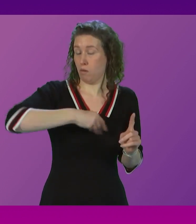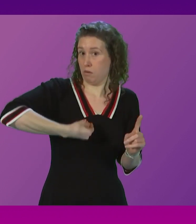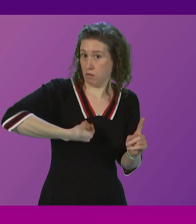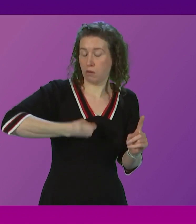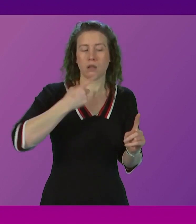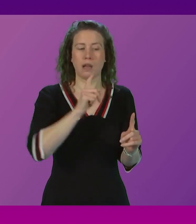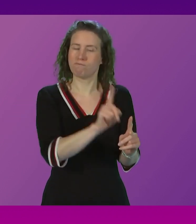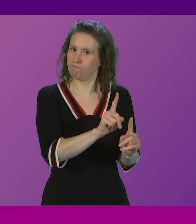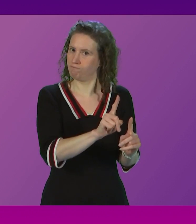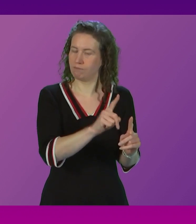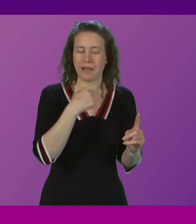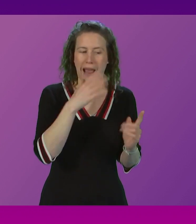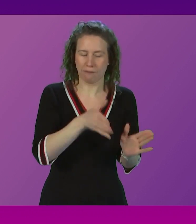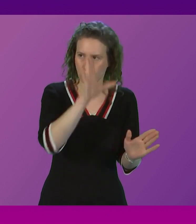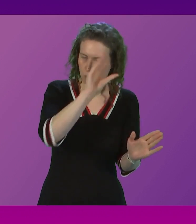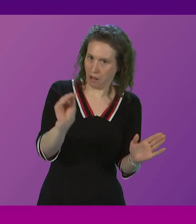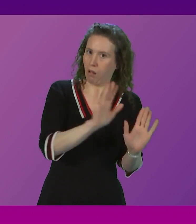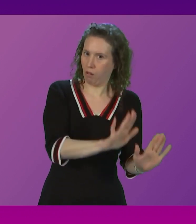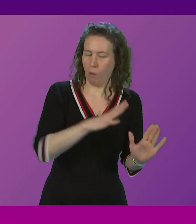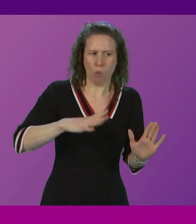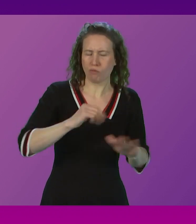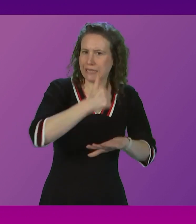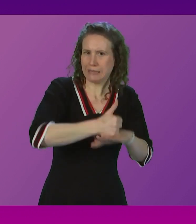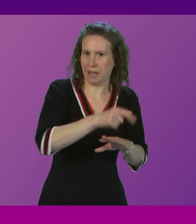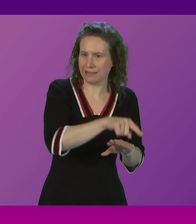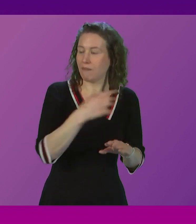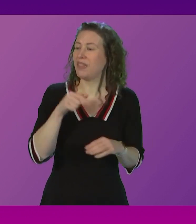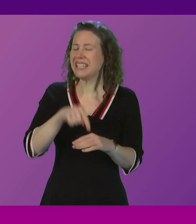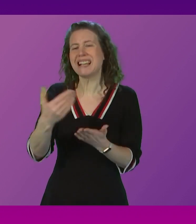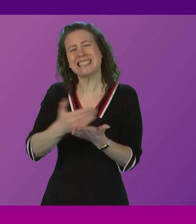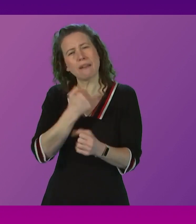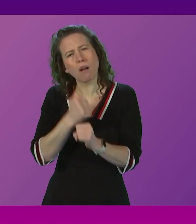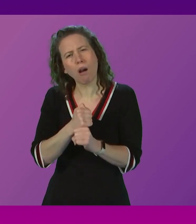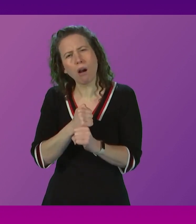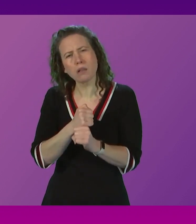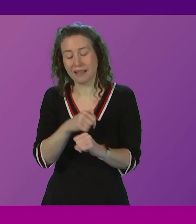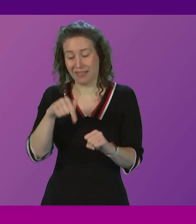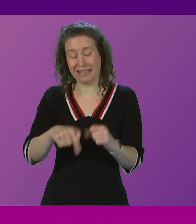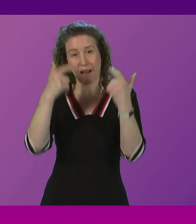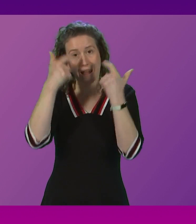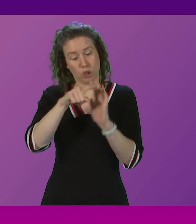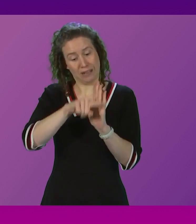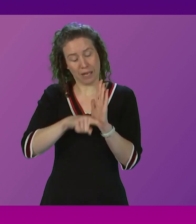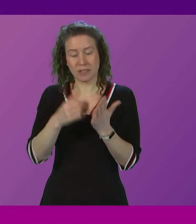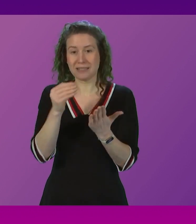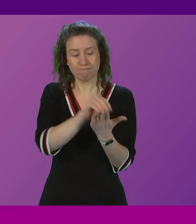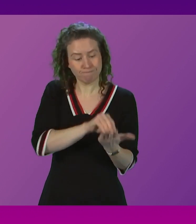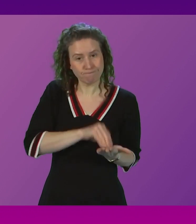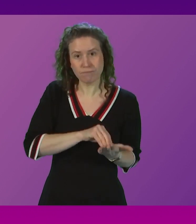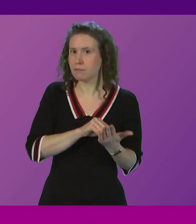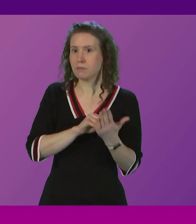This will be my final point, Presiding Officer. Those safeguards in the bill do not exist in the